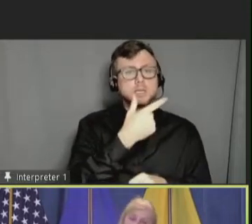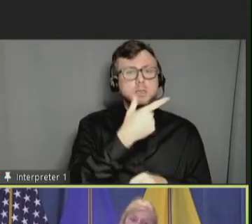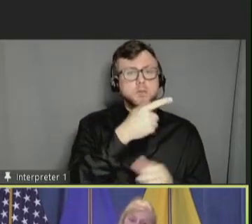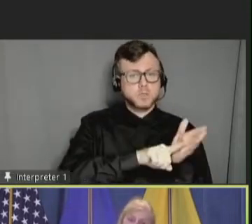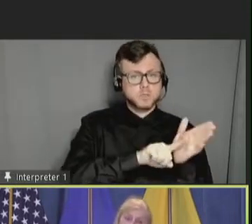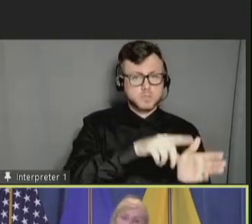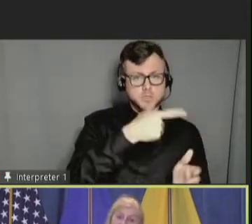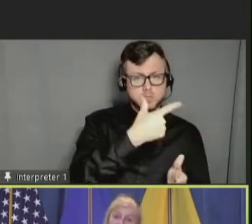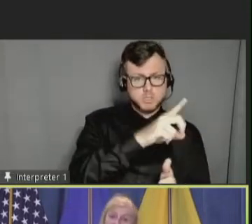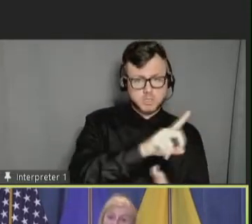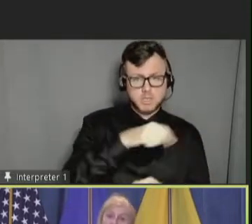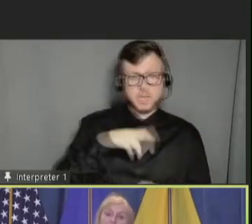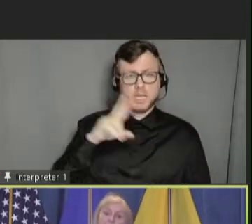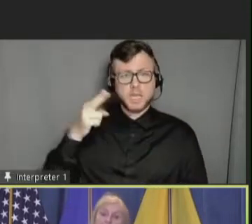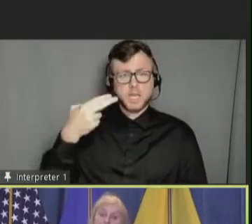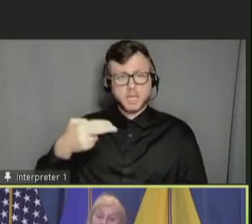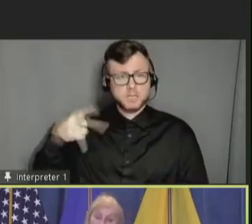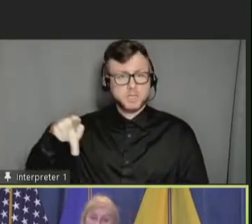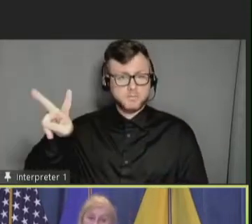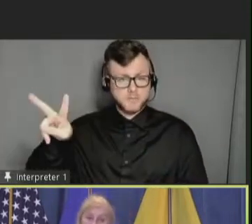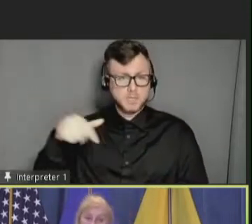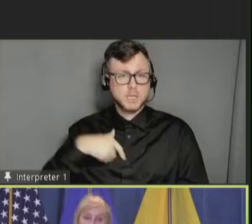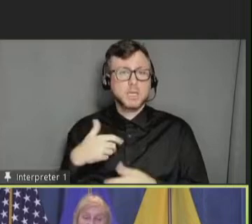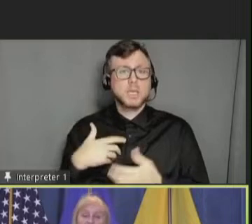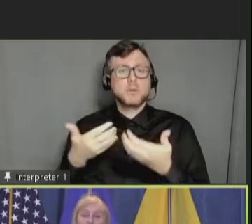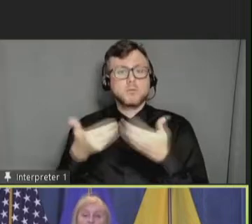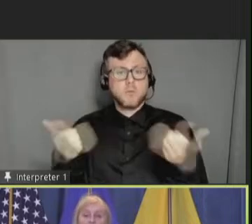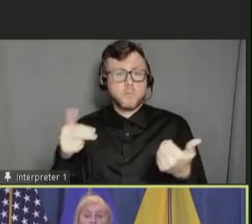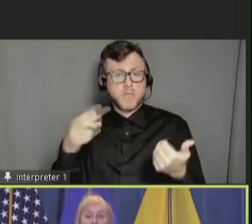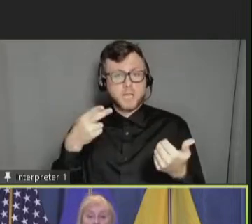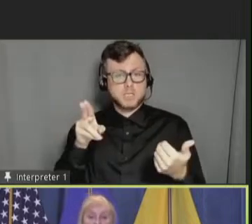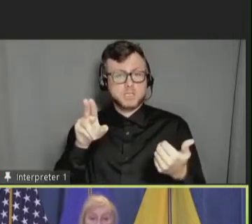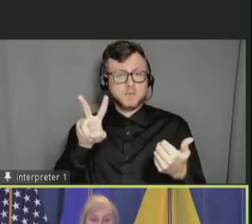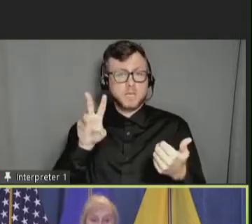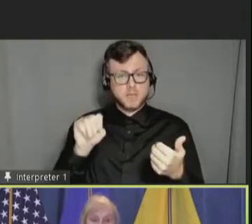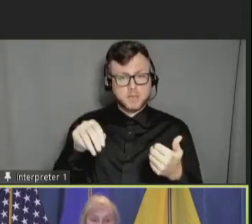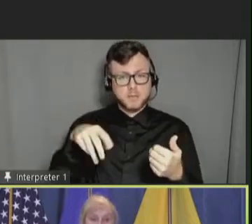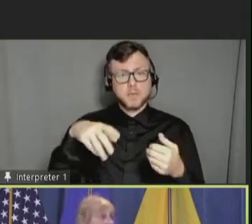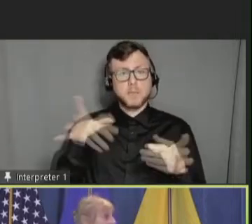sequence away from the HVEM binding site into an adenovirus vector. The adenovirus